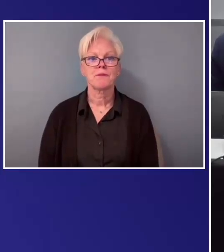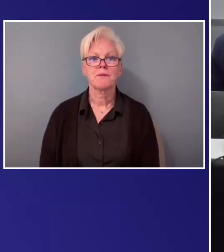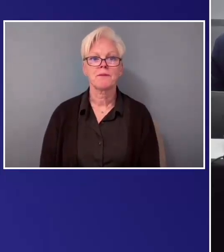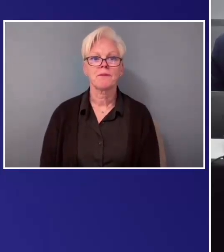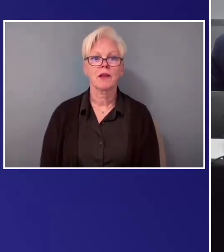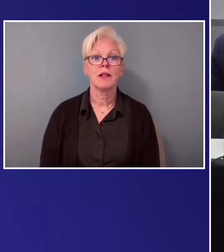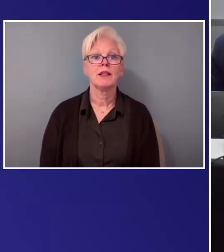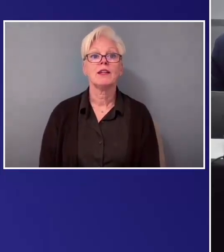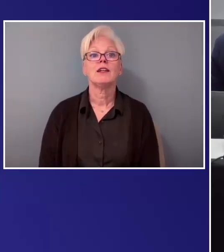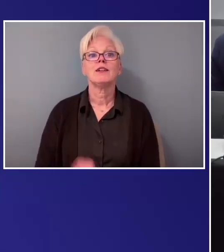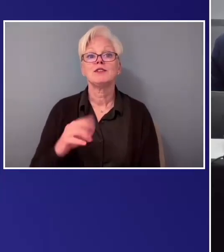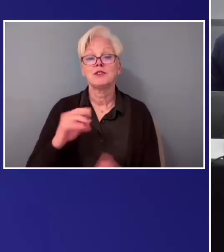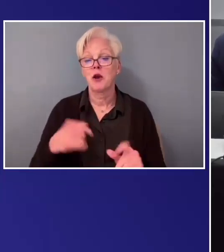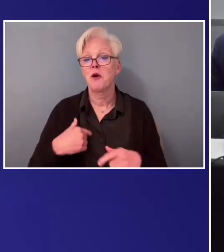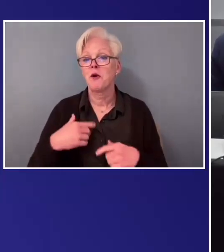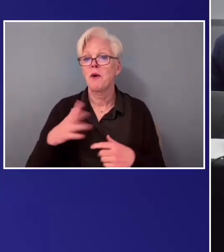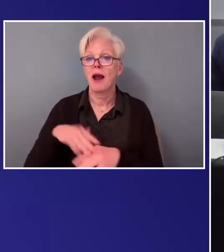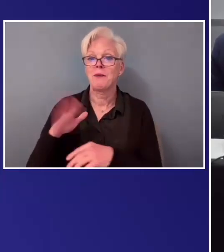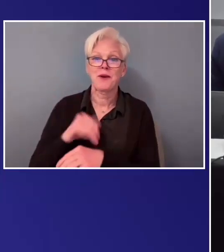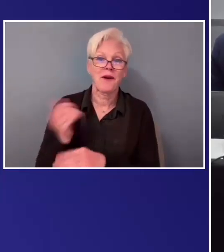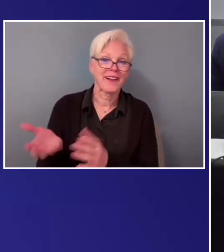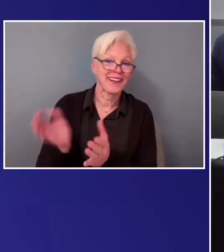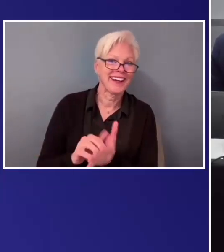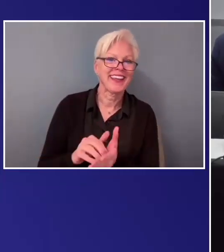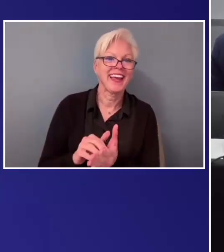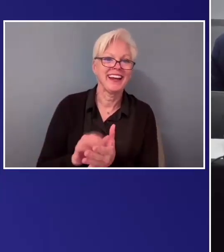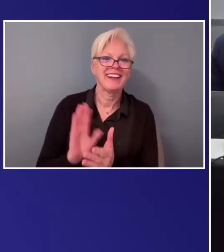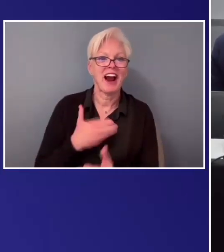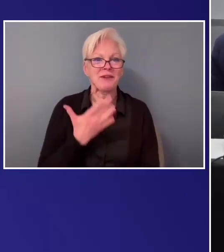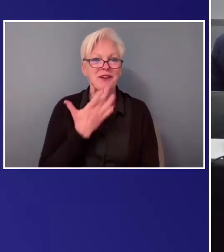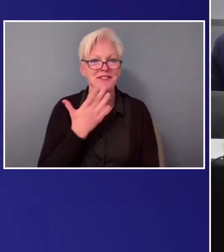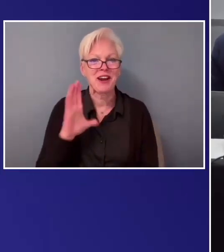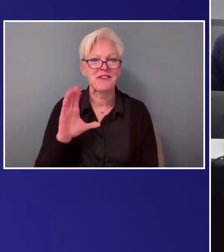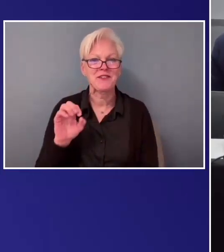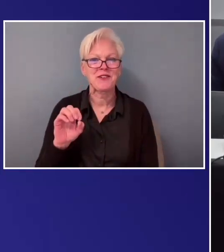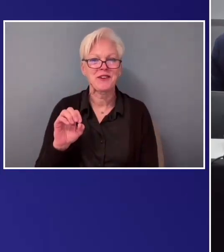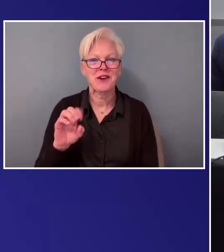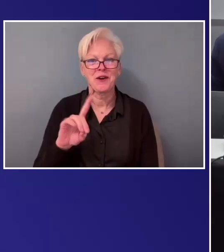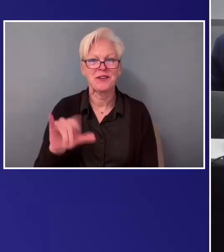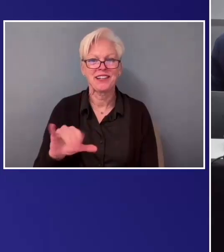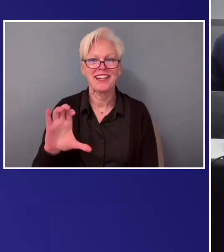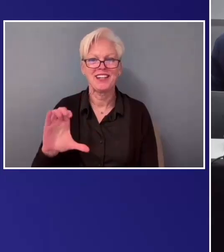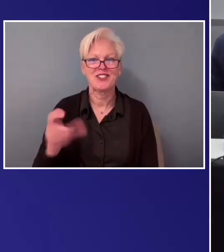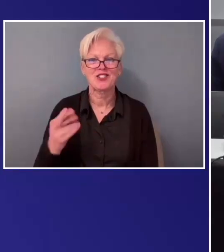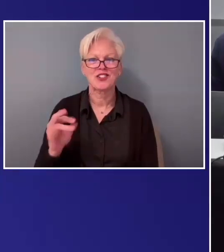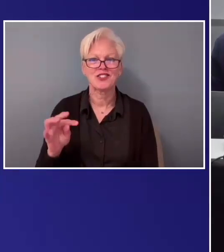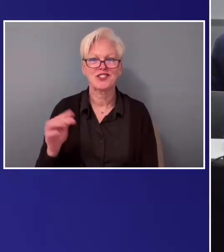So with that, I will call once again, our favorite, Cody Christensen, to the podium to start,